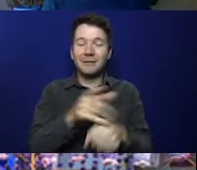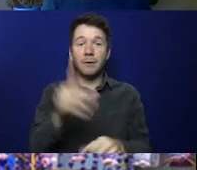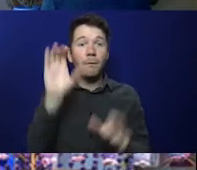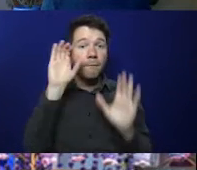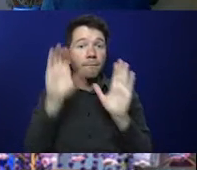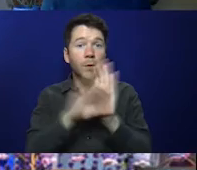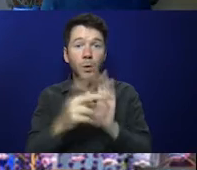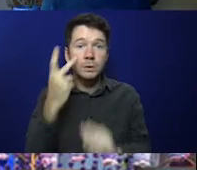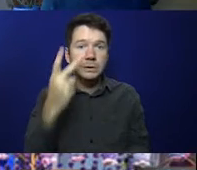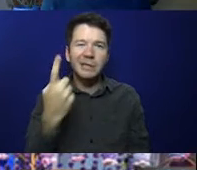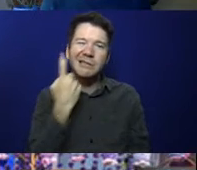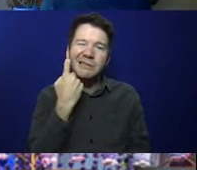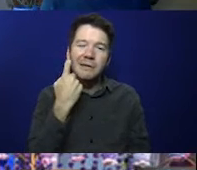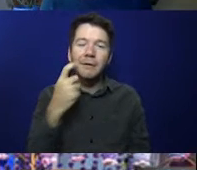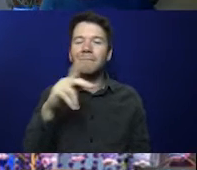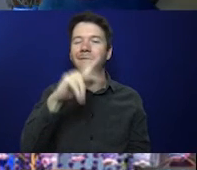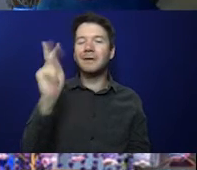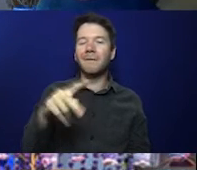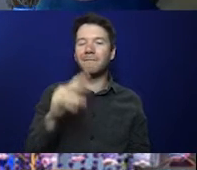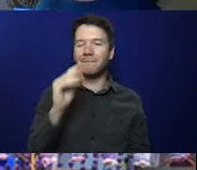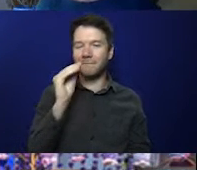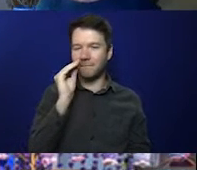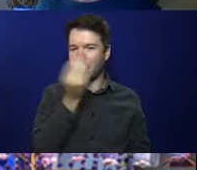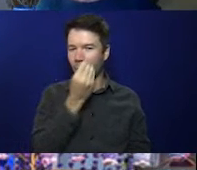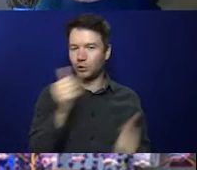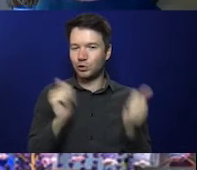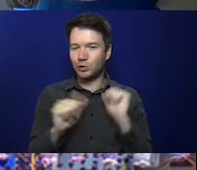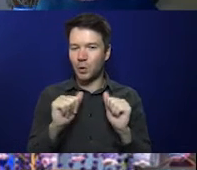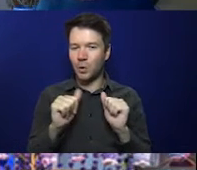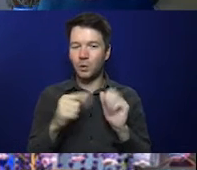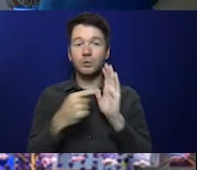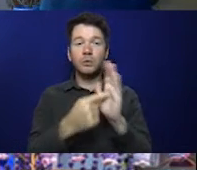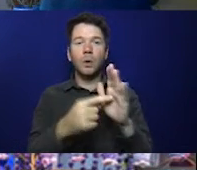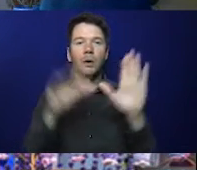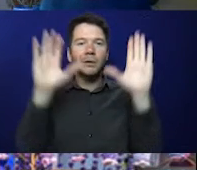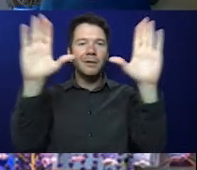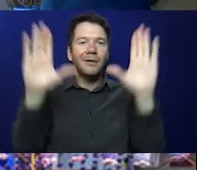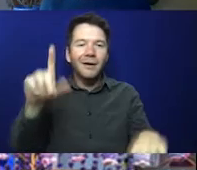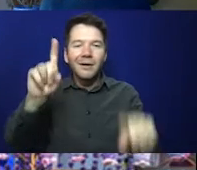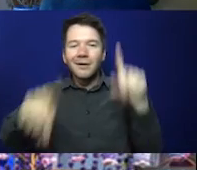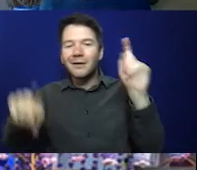This photo is of a recent Philadelphia Flower Show, and it shows the spectacular displays